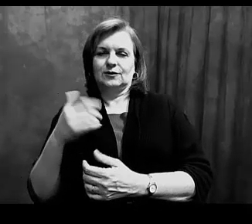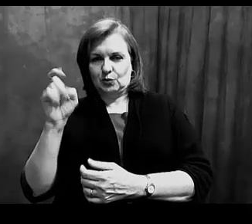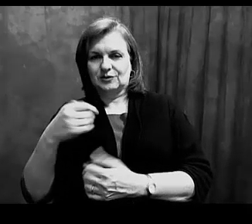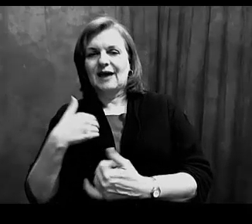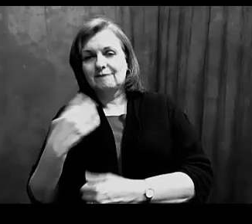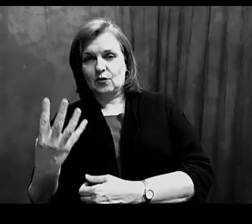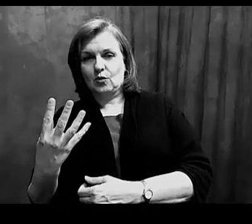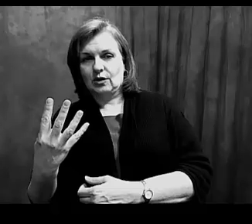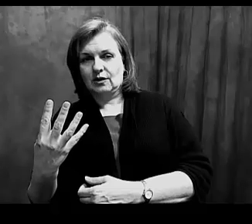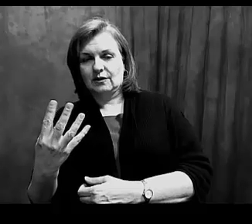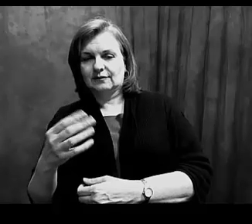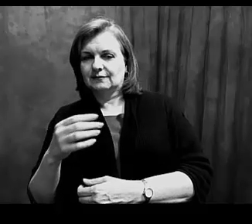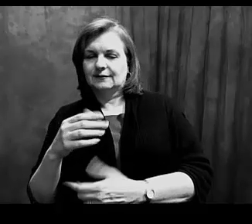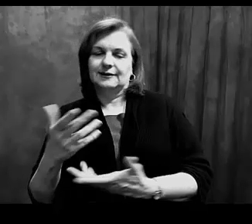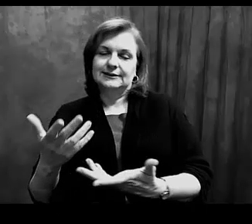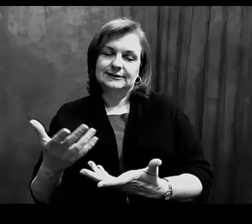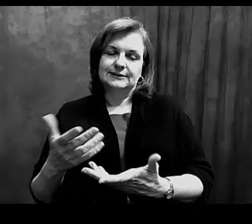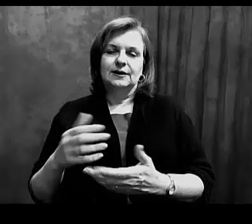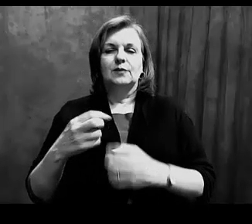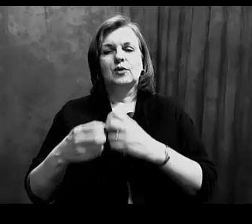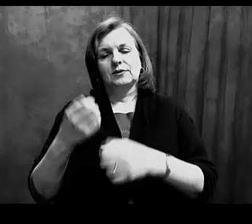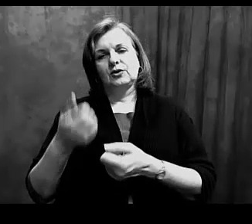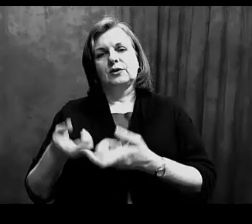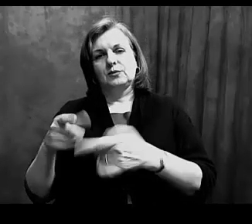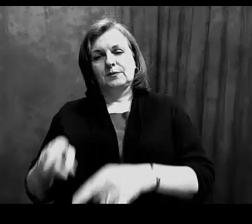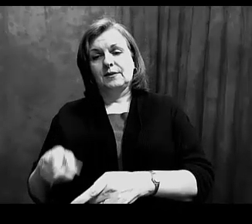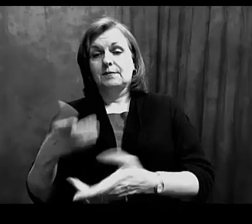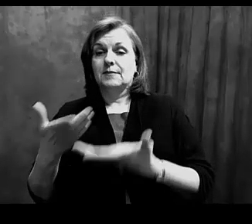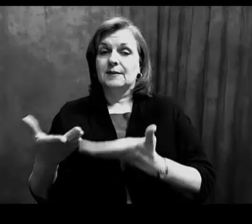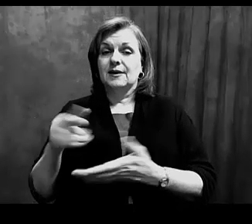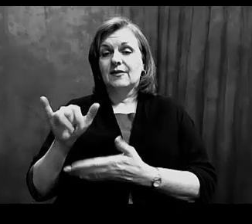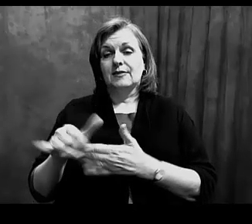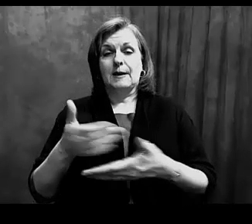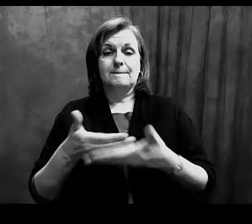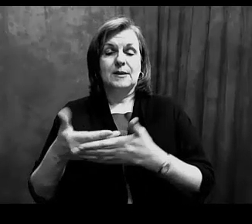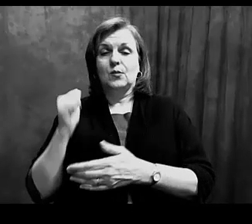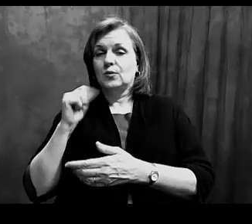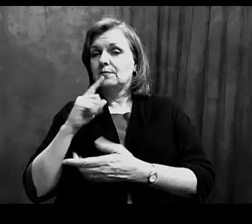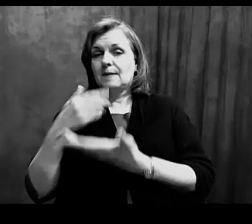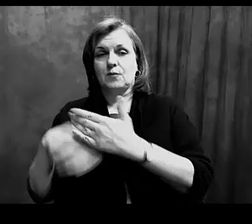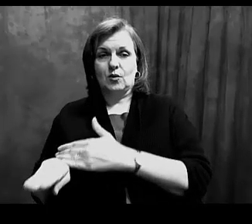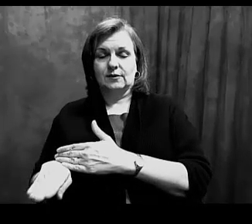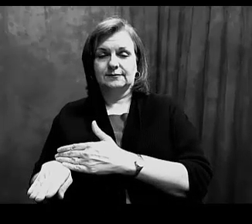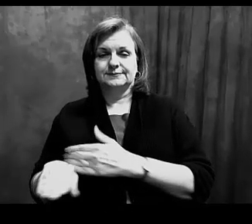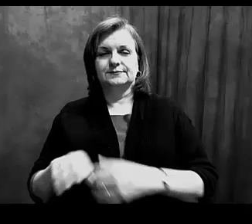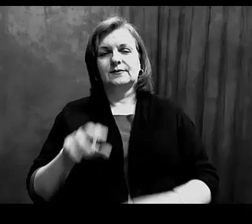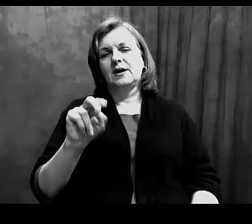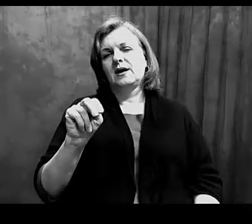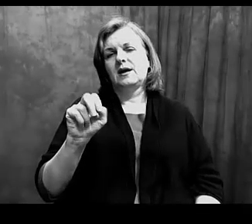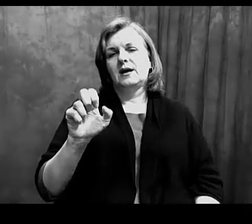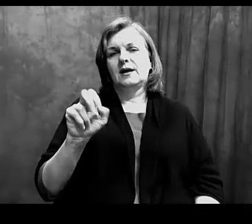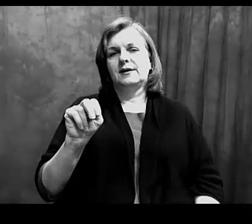again some complications could arise -- potentially the child would not even be born